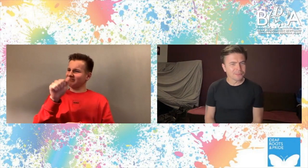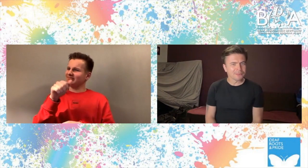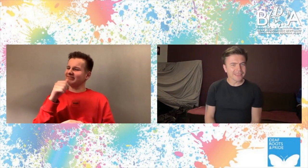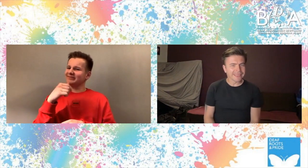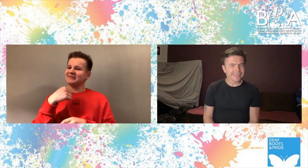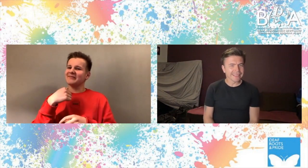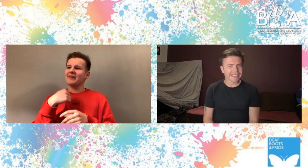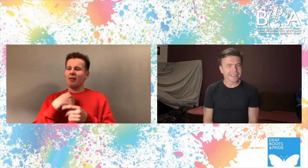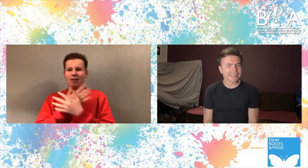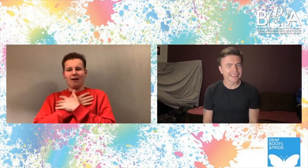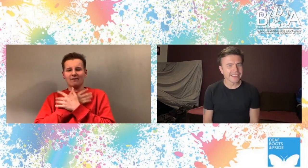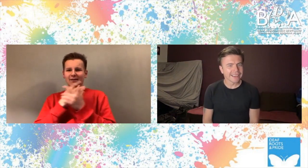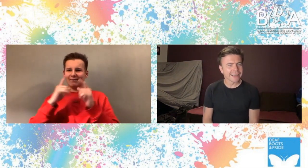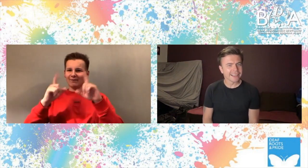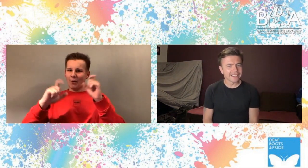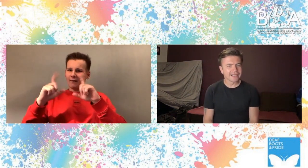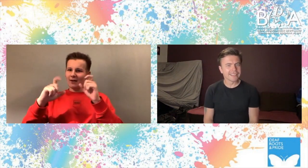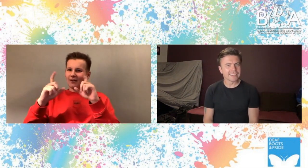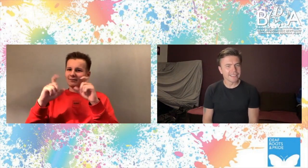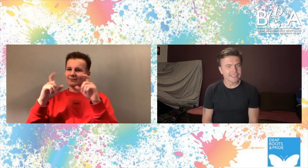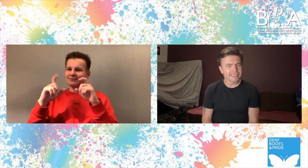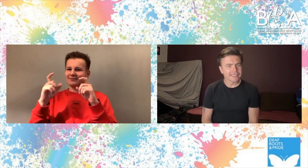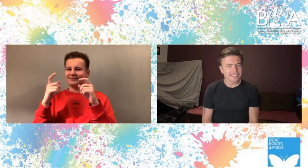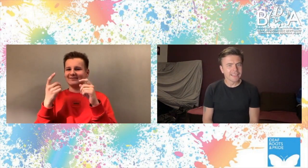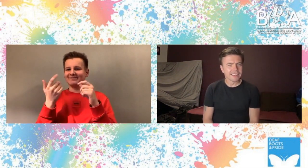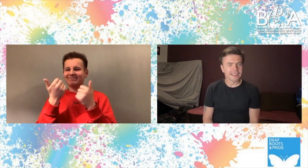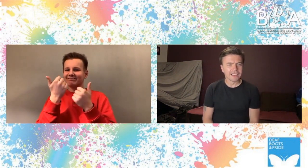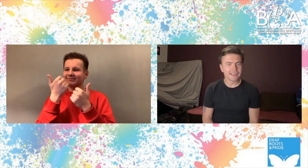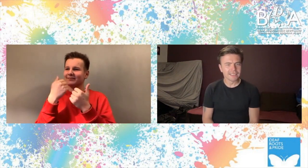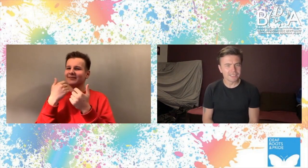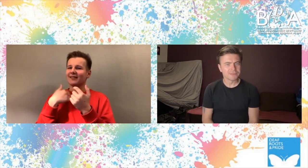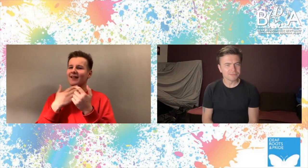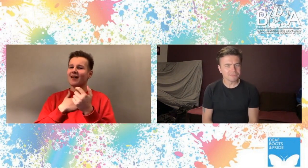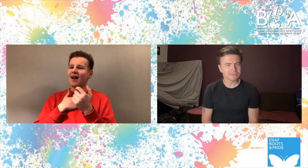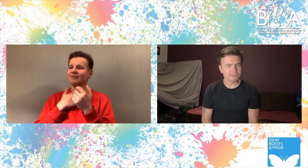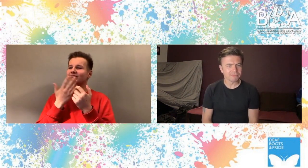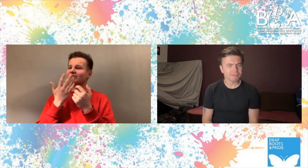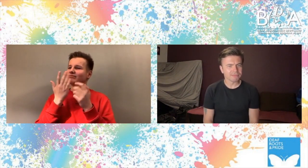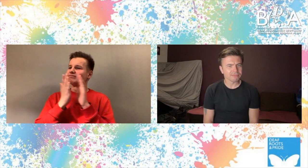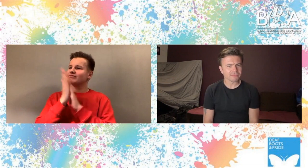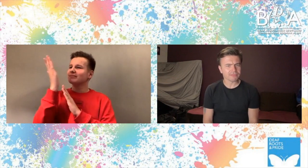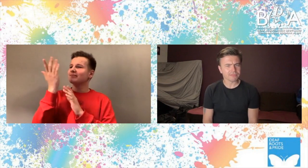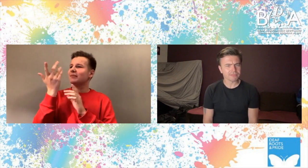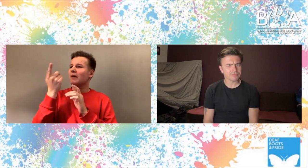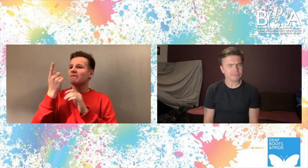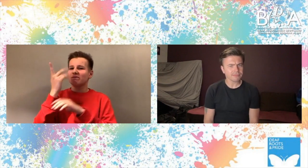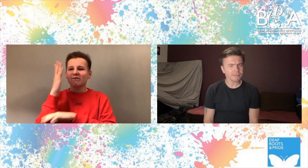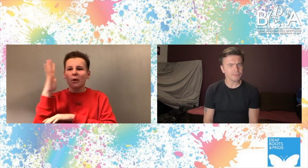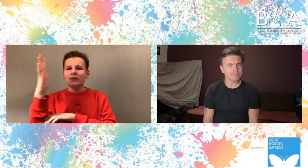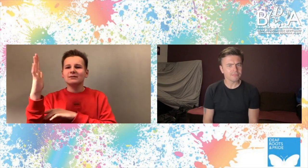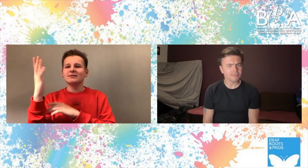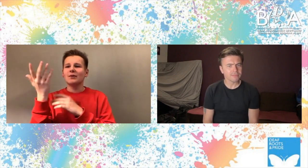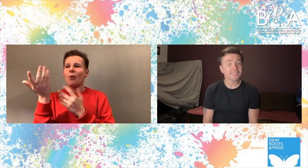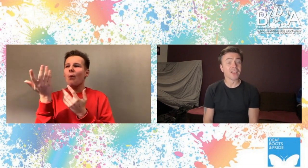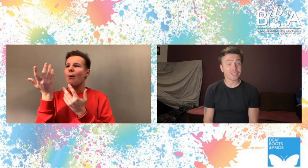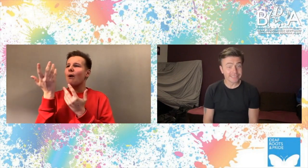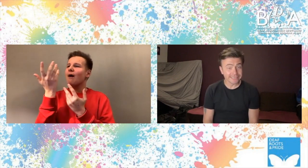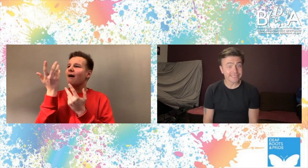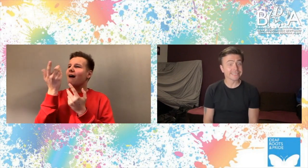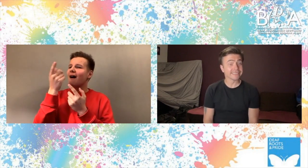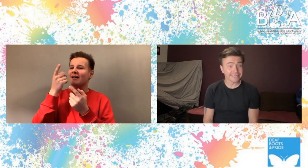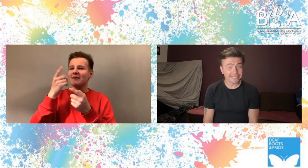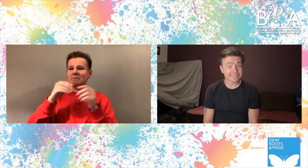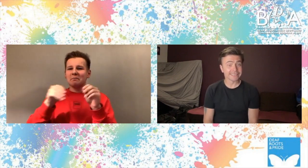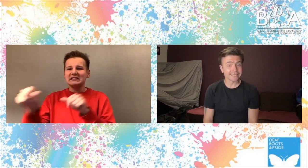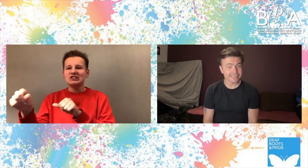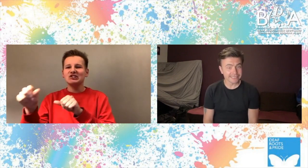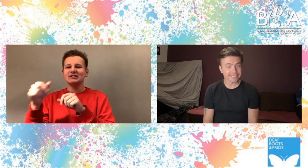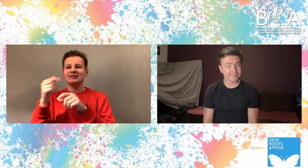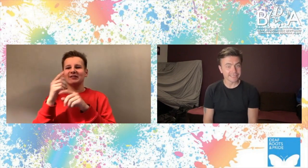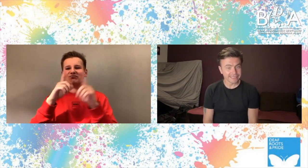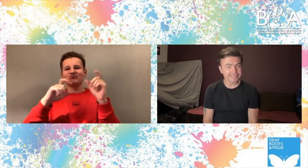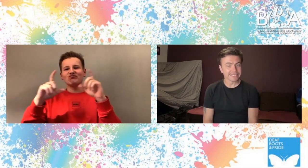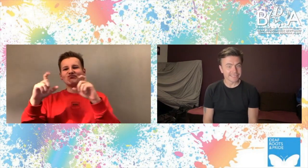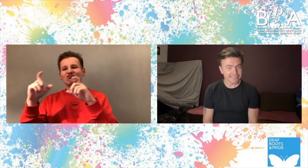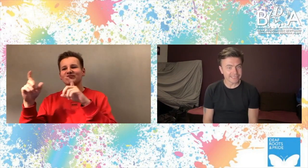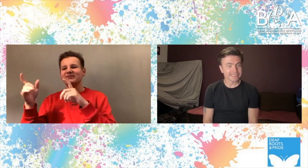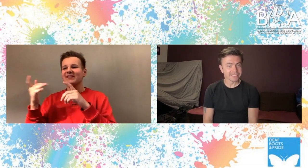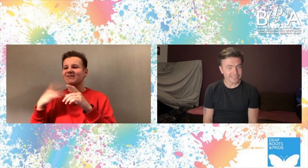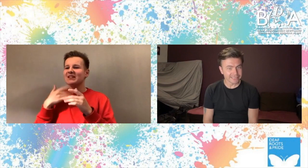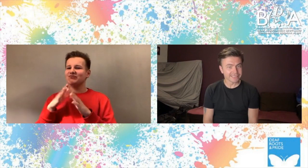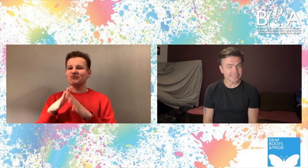I love photography, I really do. I love, going to forests or beaches and taking photos.